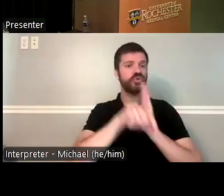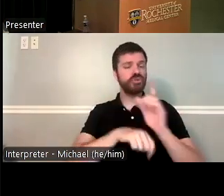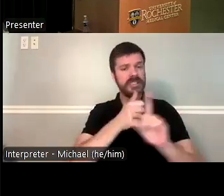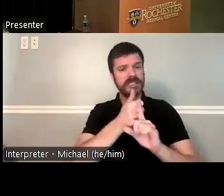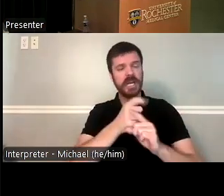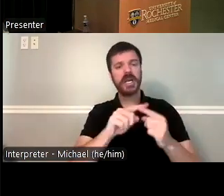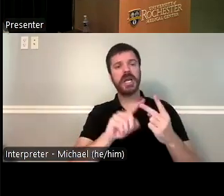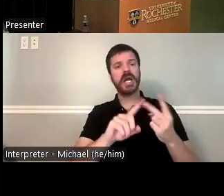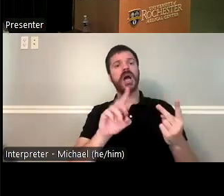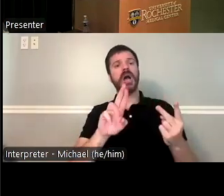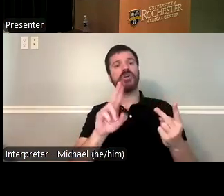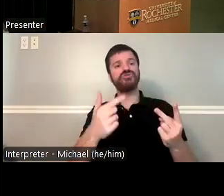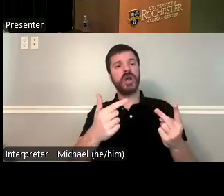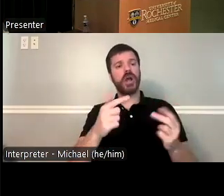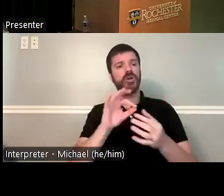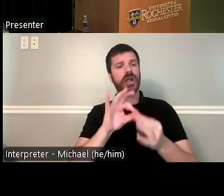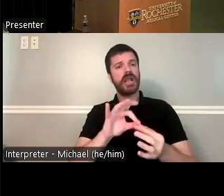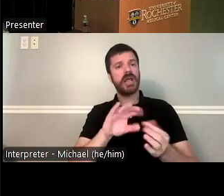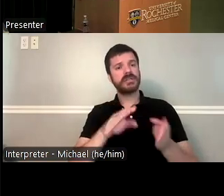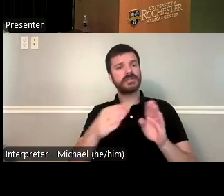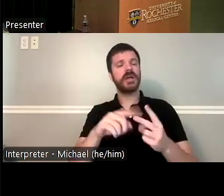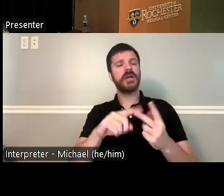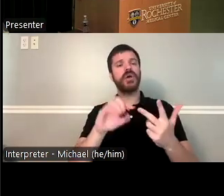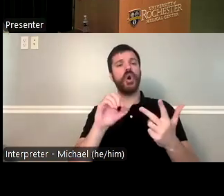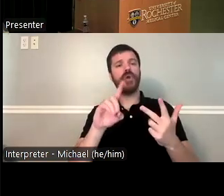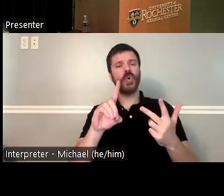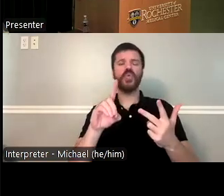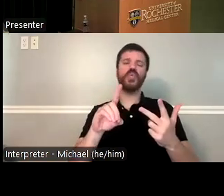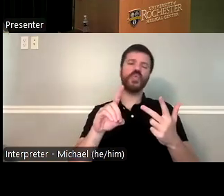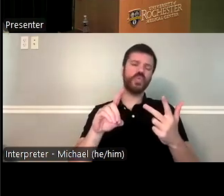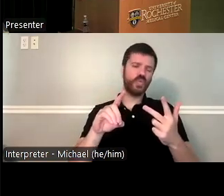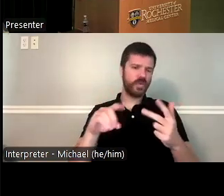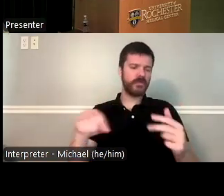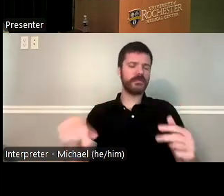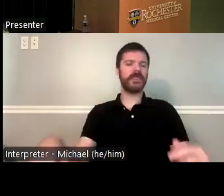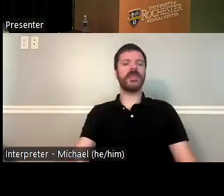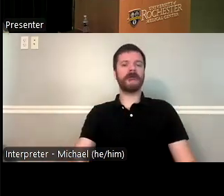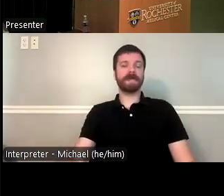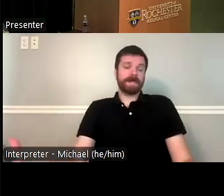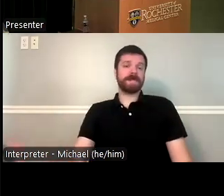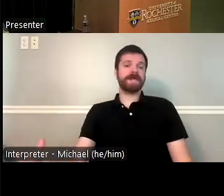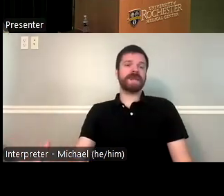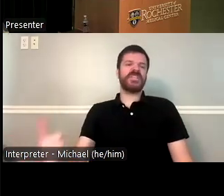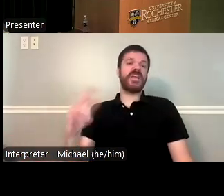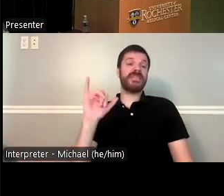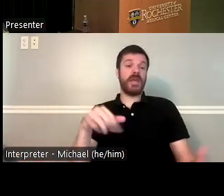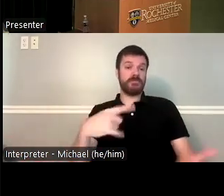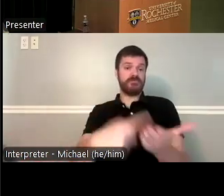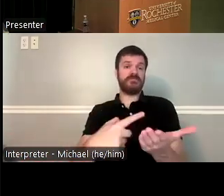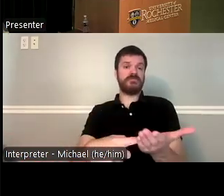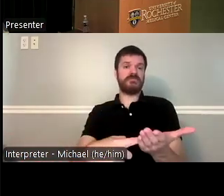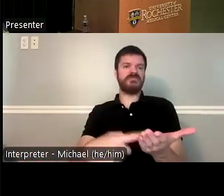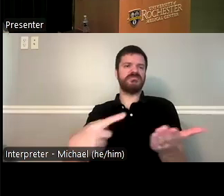drug related deaths overdose um that um you just don't talk about it people disappear uh